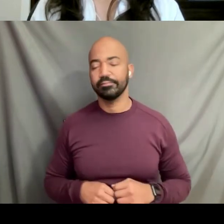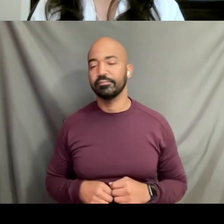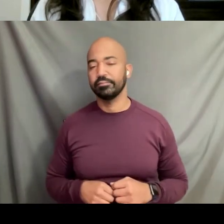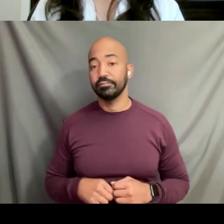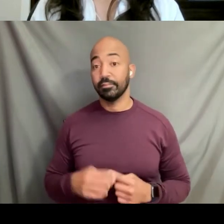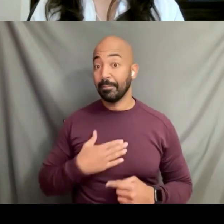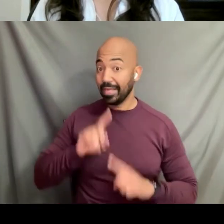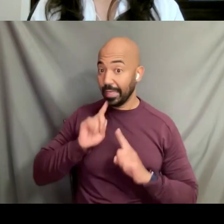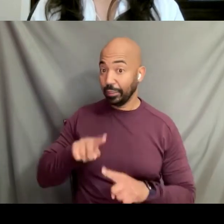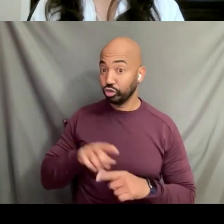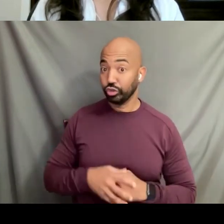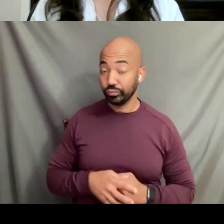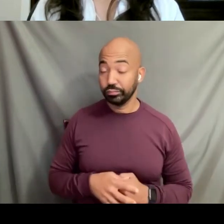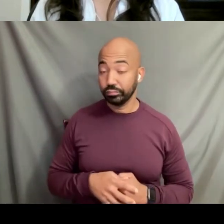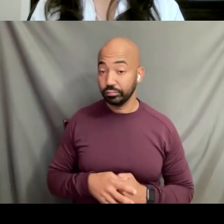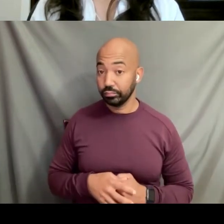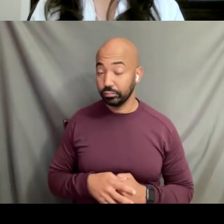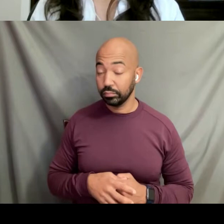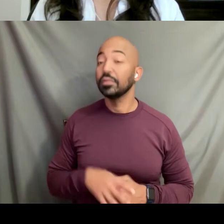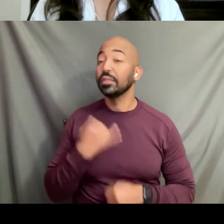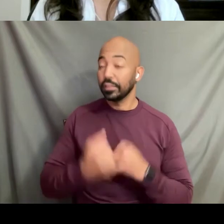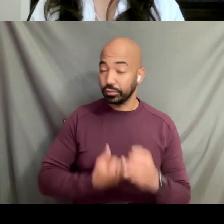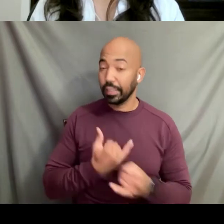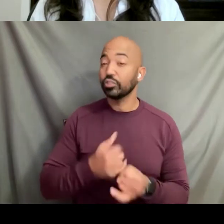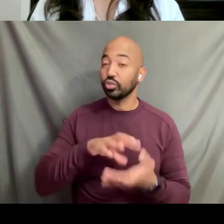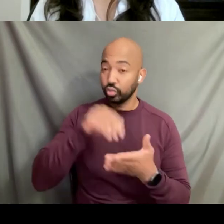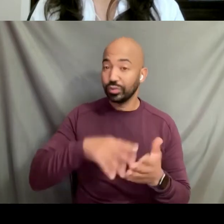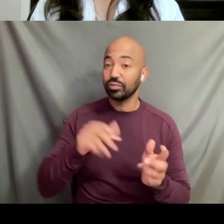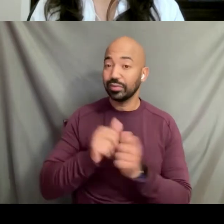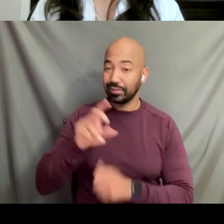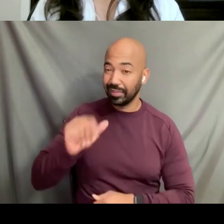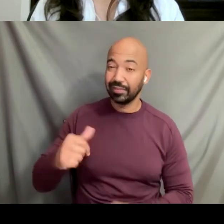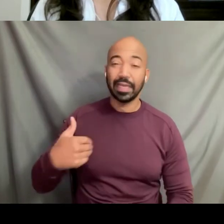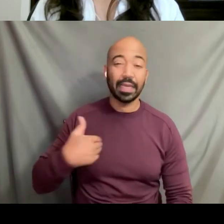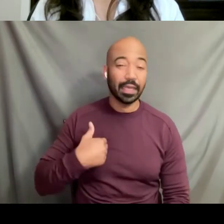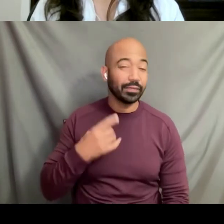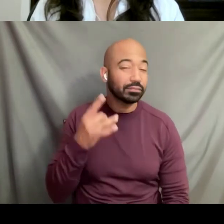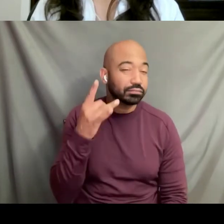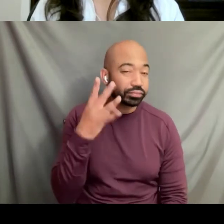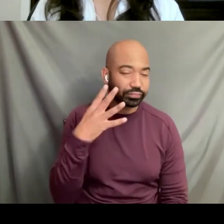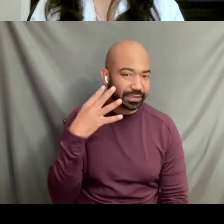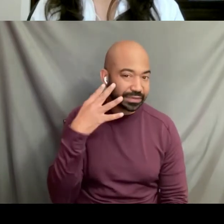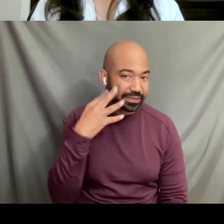go through a lot. The lack of supports they enjoy from their family and communities,